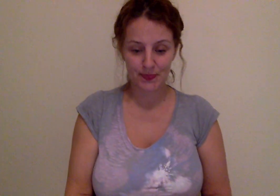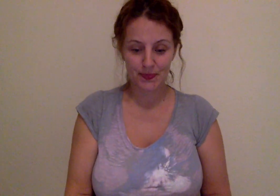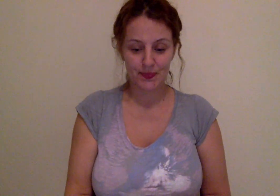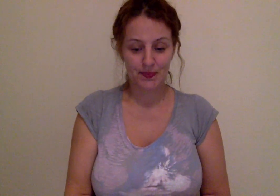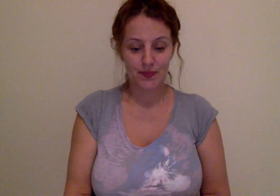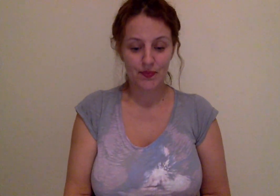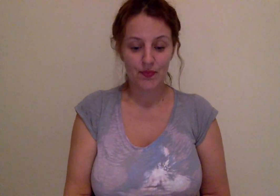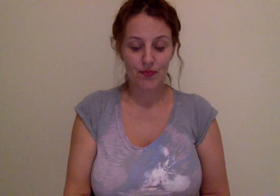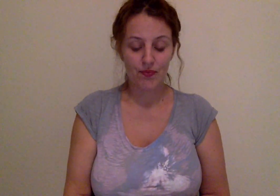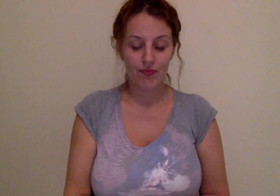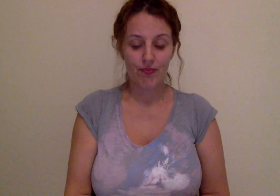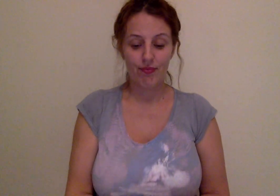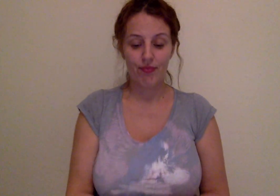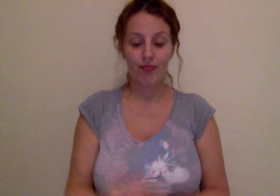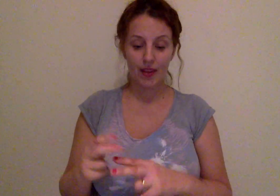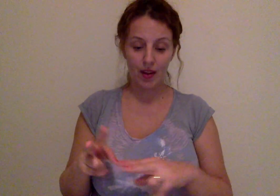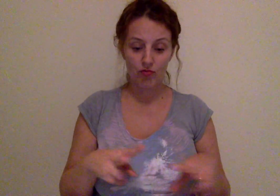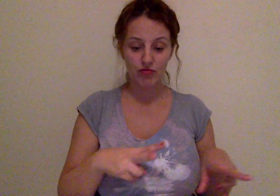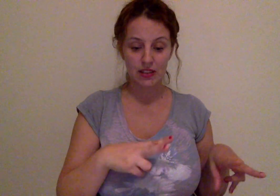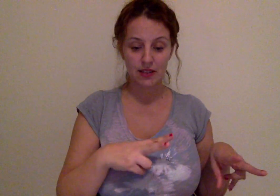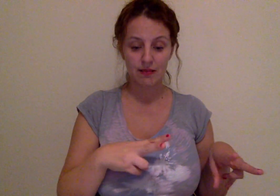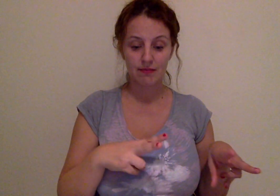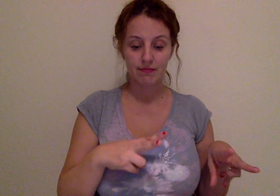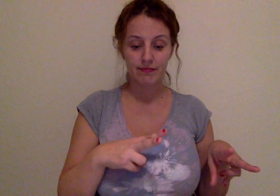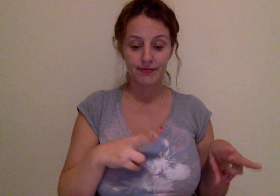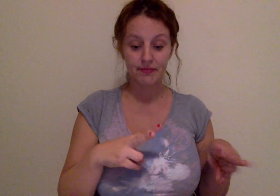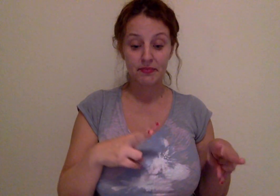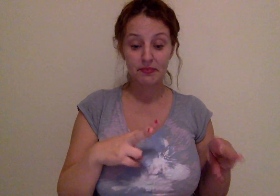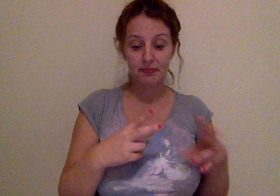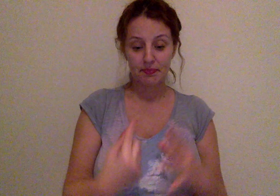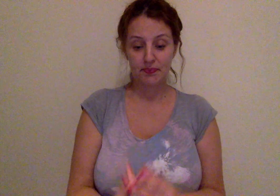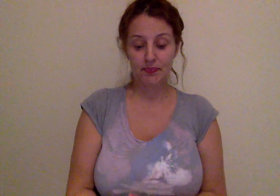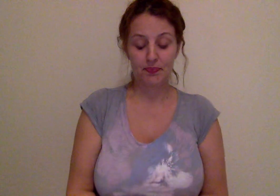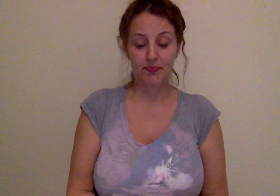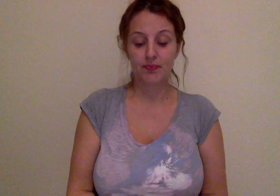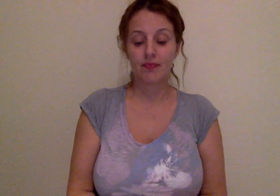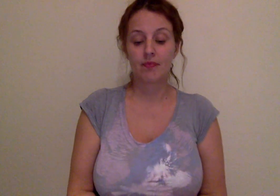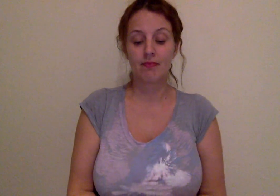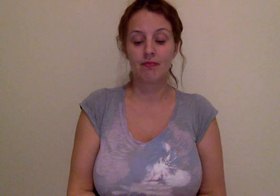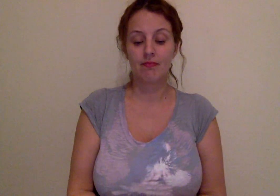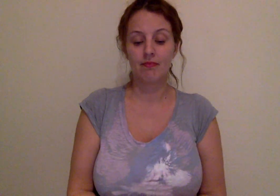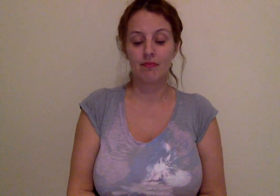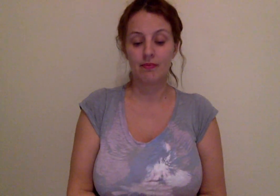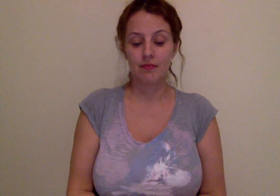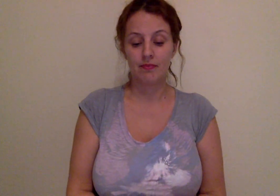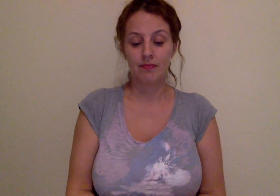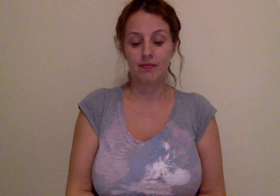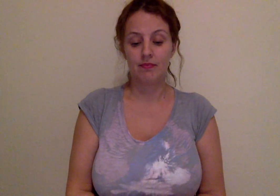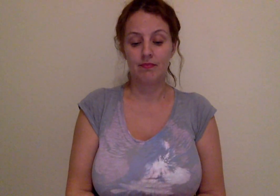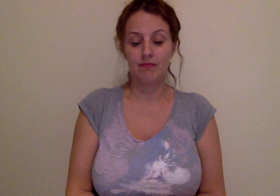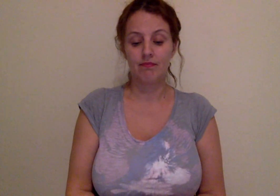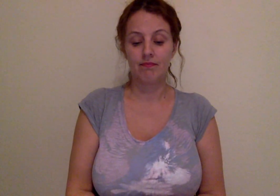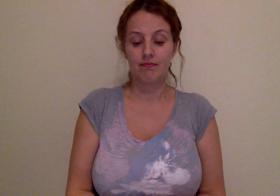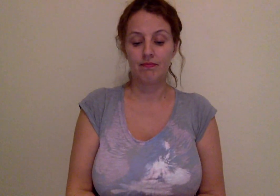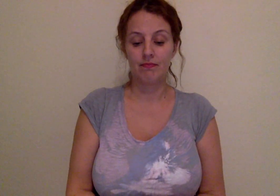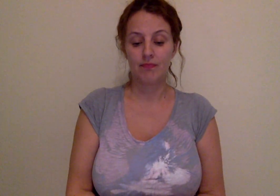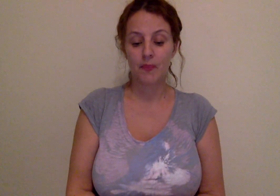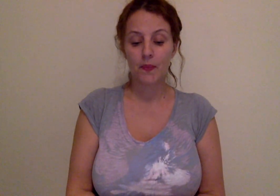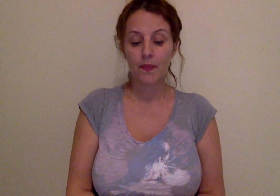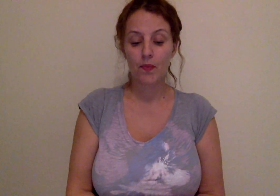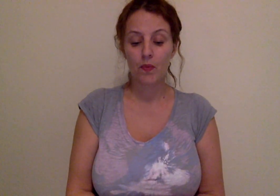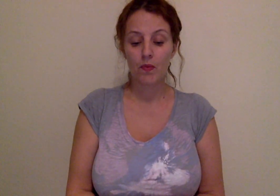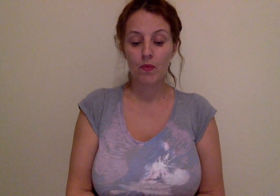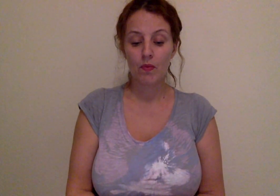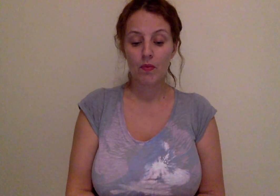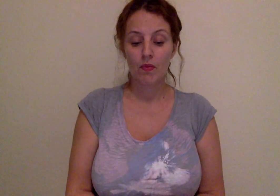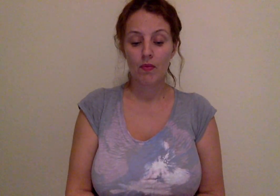Apparently I was told if your phone gets wet, put it in a bowl of rice, leave it over night and it absorbs the water. It didn't work for me, my phone was broken.